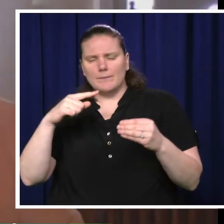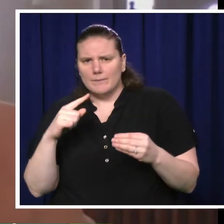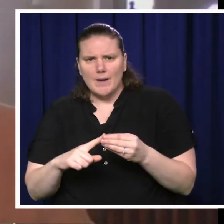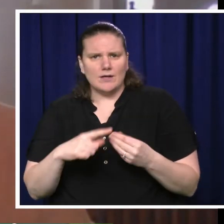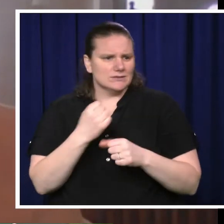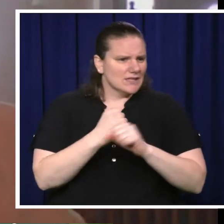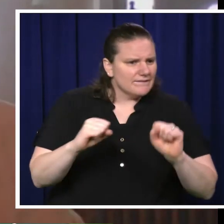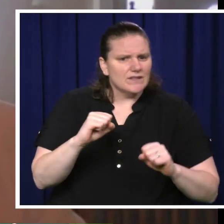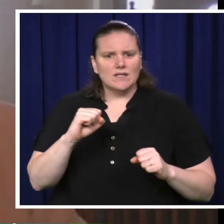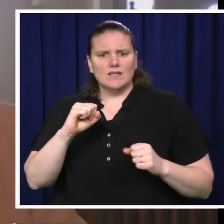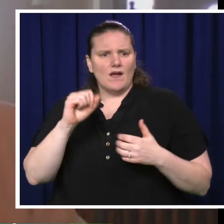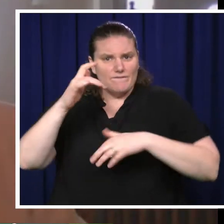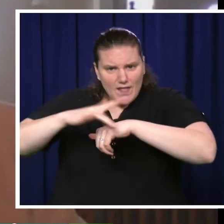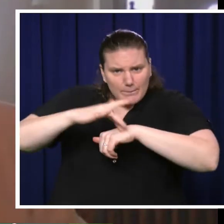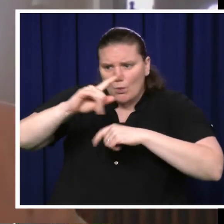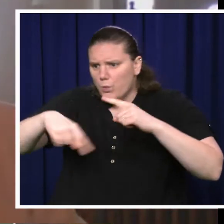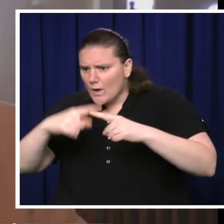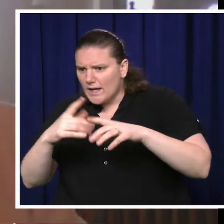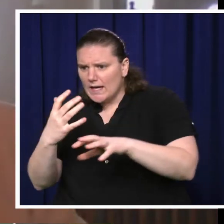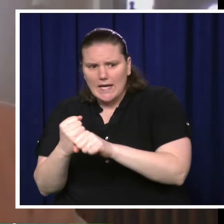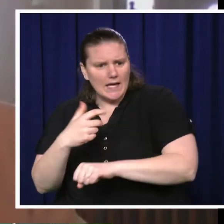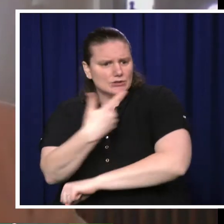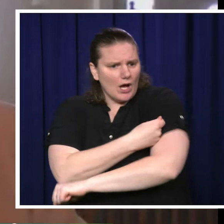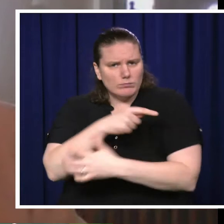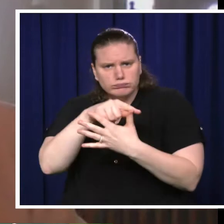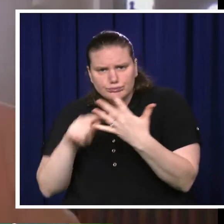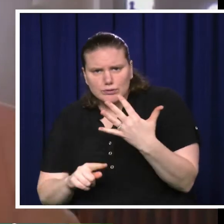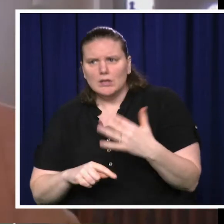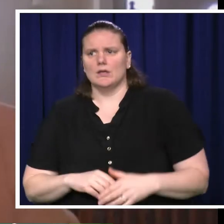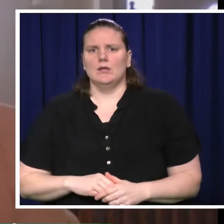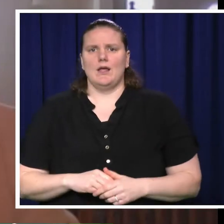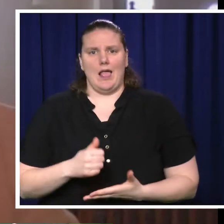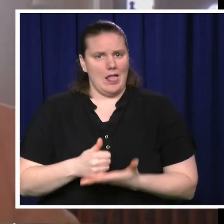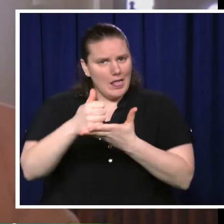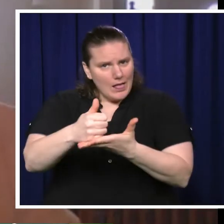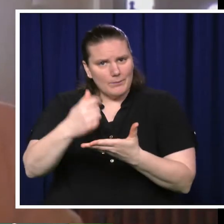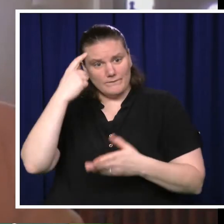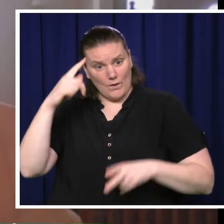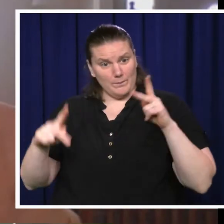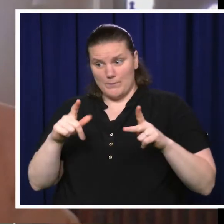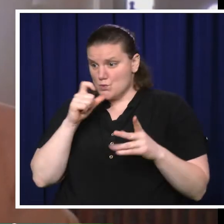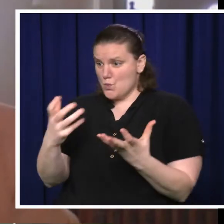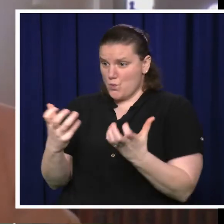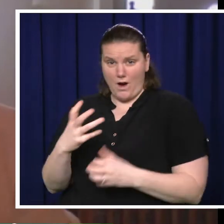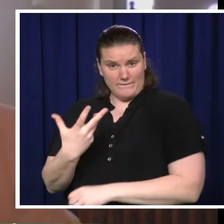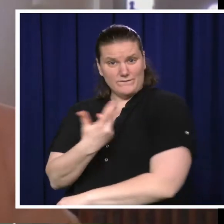information on the characteristics, safety and availability of the covid vaccines and assistance for